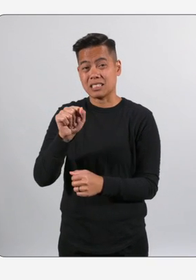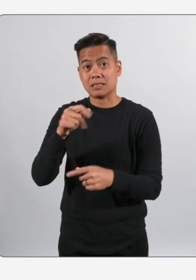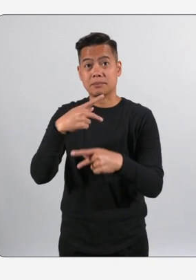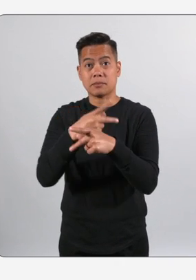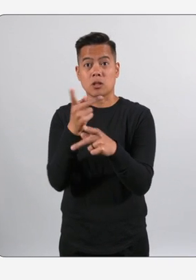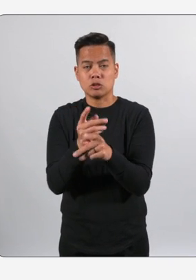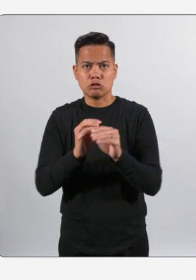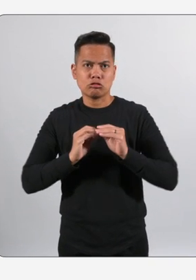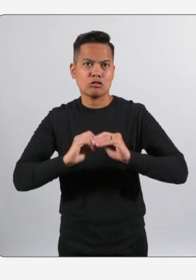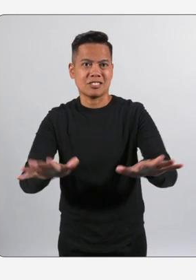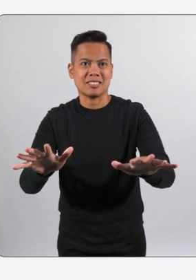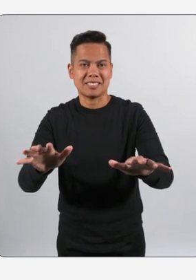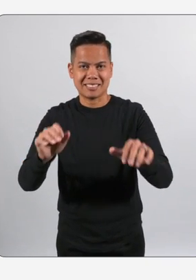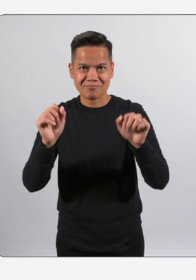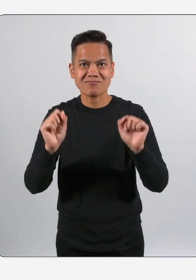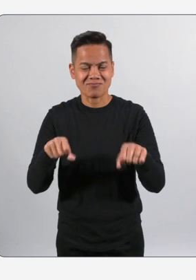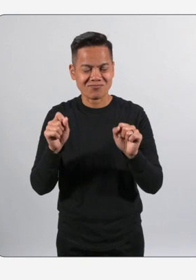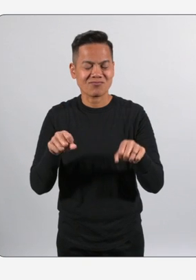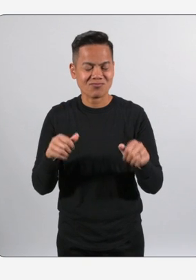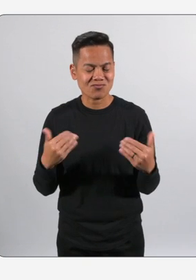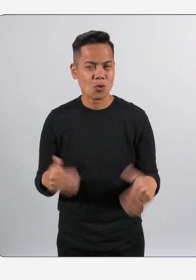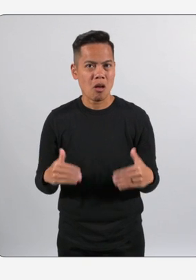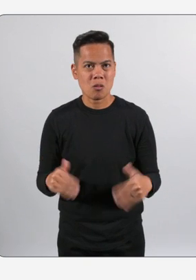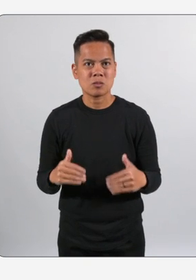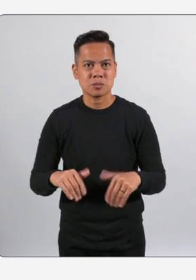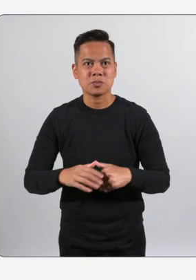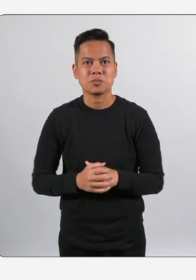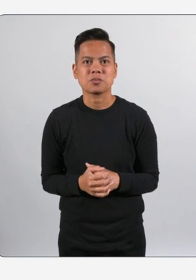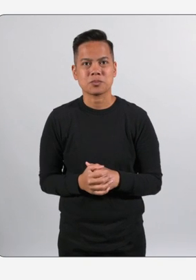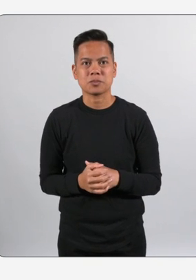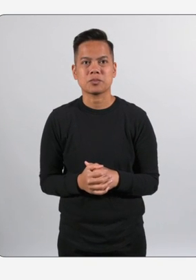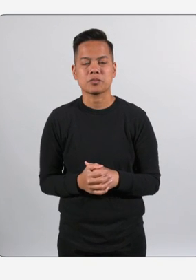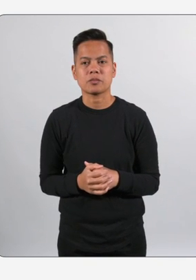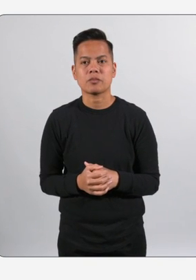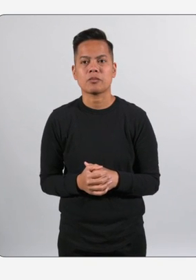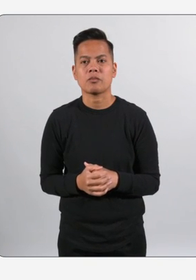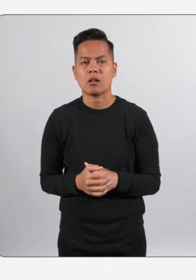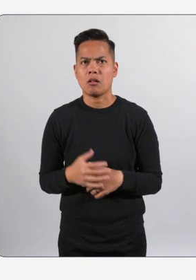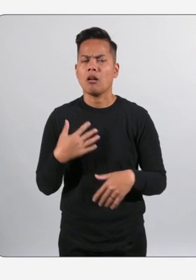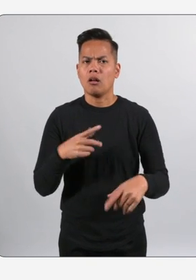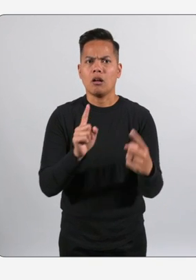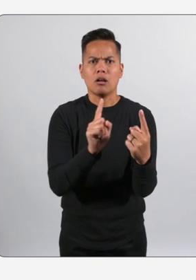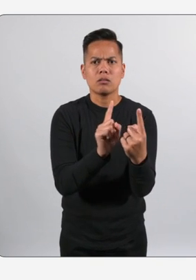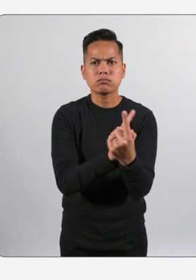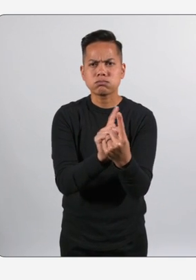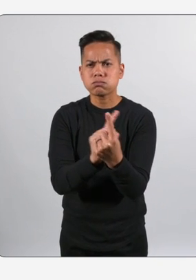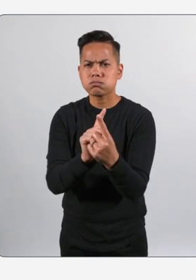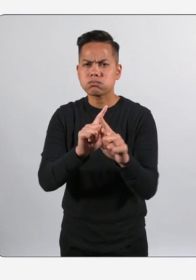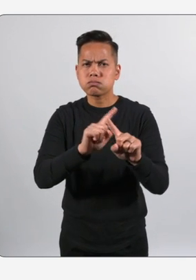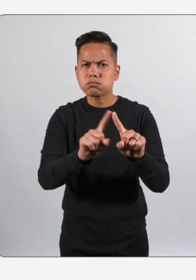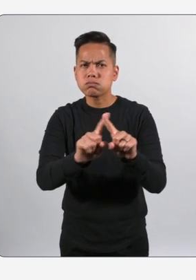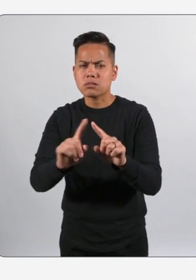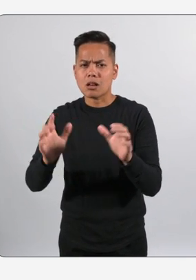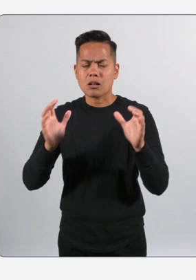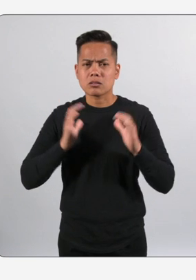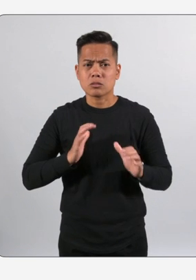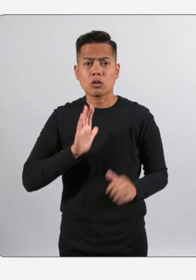Yes! I meet with lots of clients, and their number one question is,